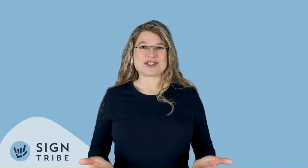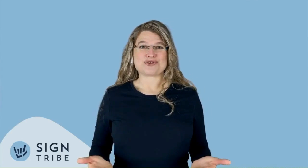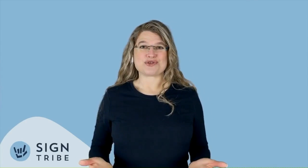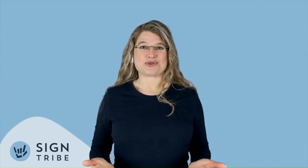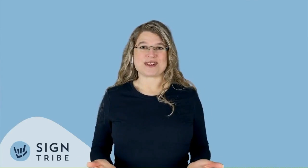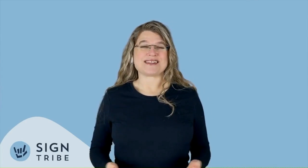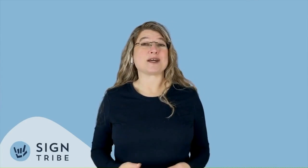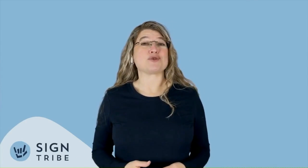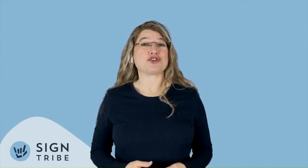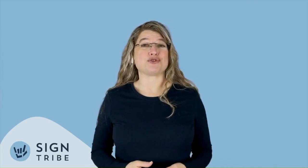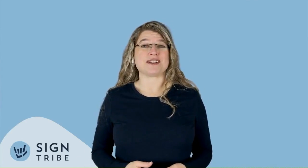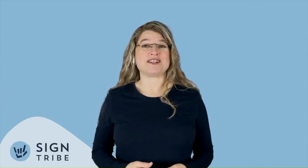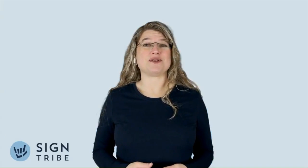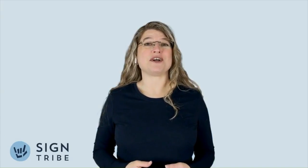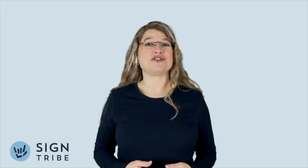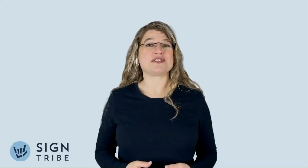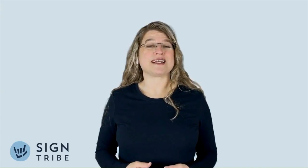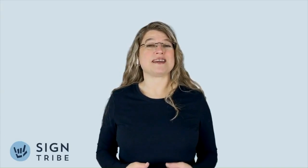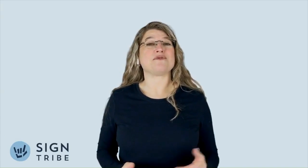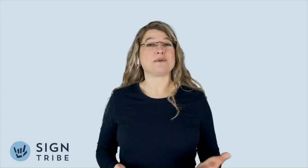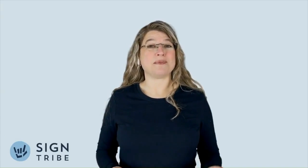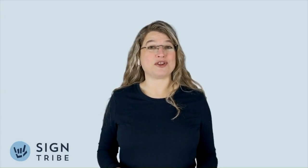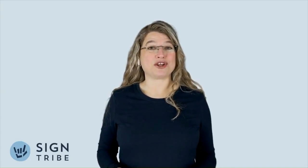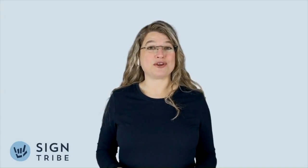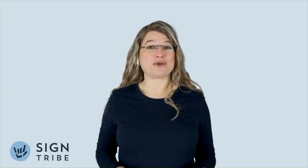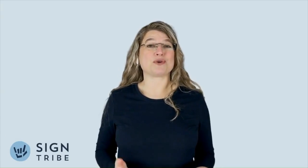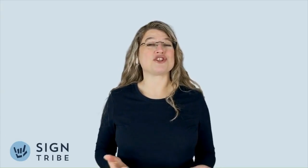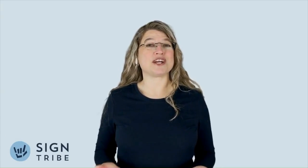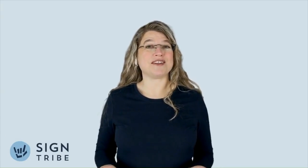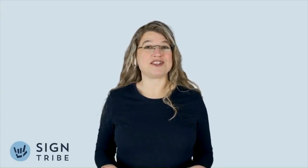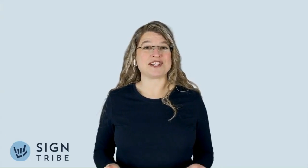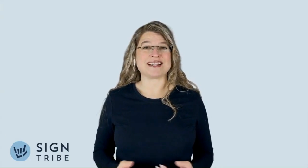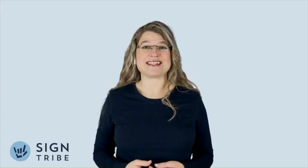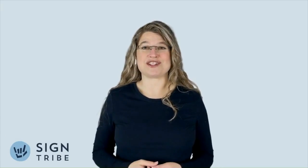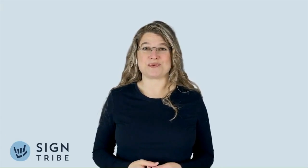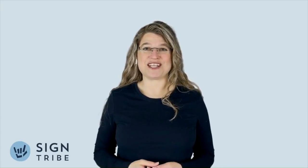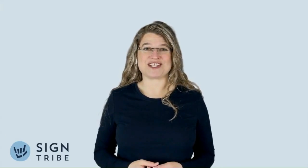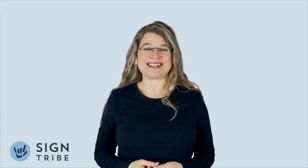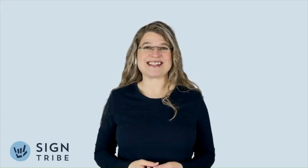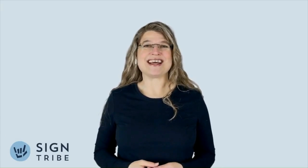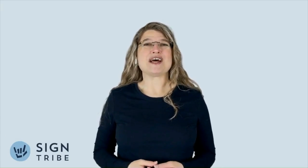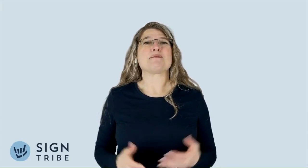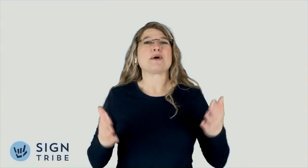Social stories help children to understand familiar or challenging situations by